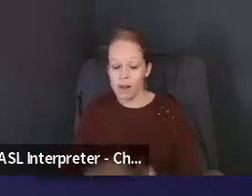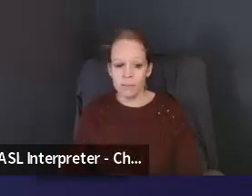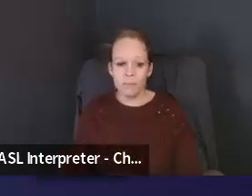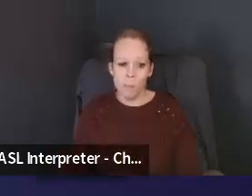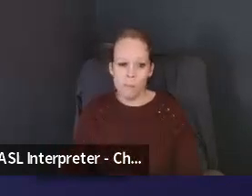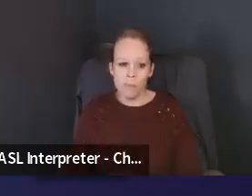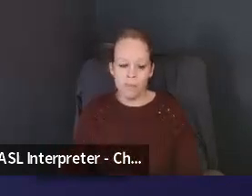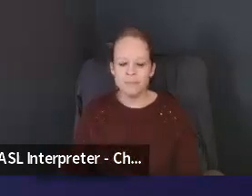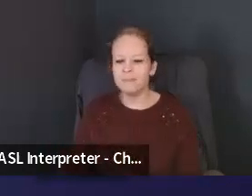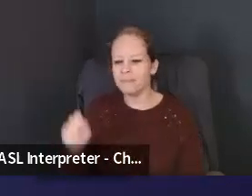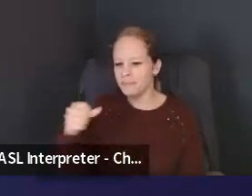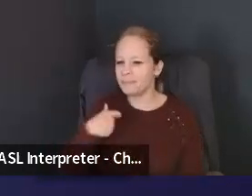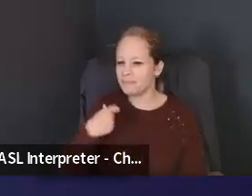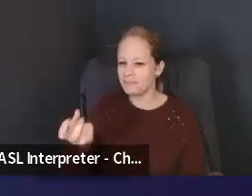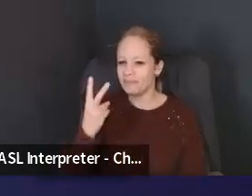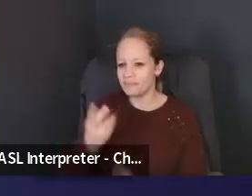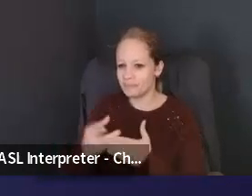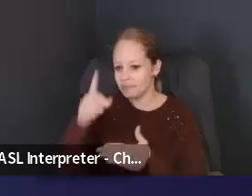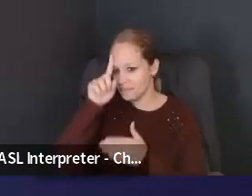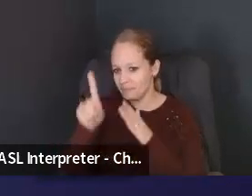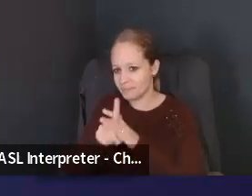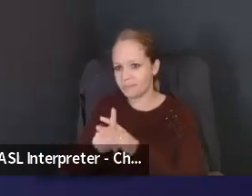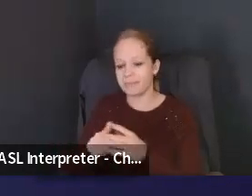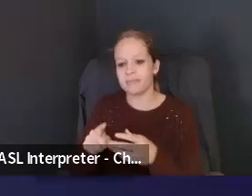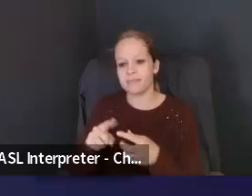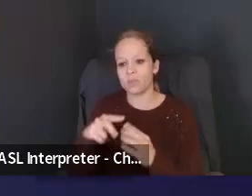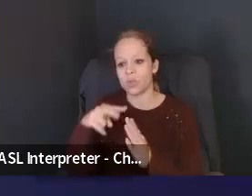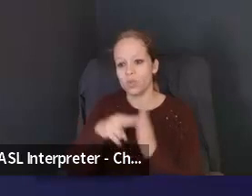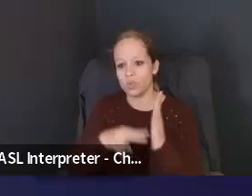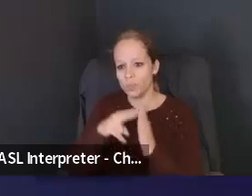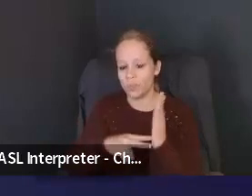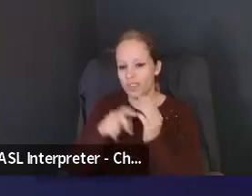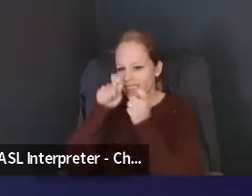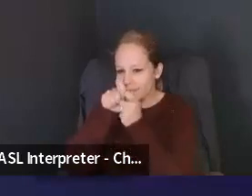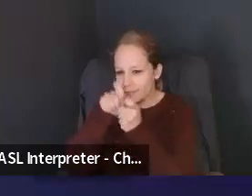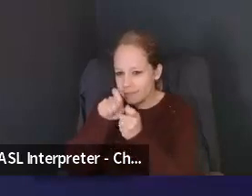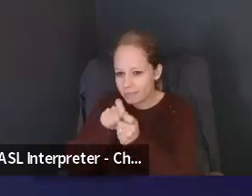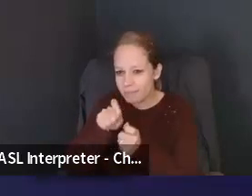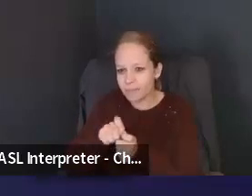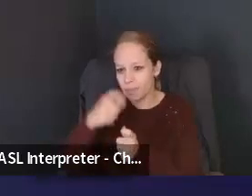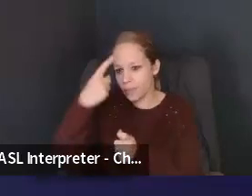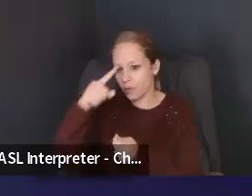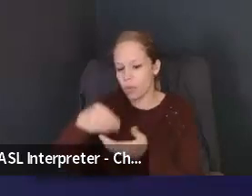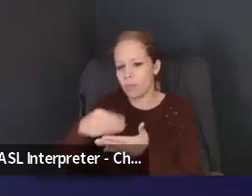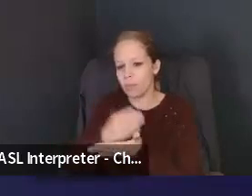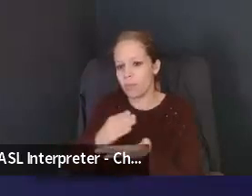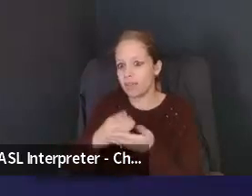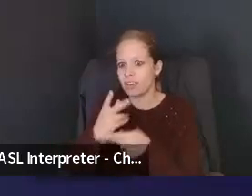Dr. Rumrill. One is read the budget specs carefully. As Dr. Leslie was saying, you know, if